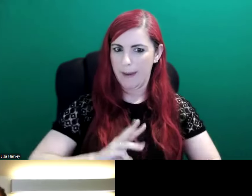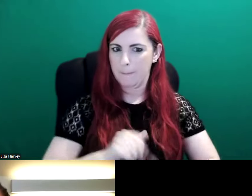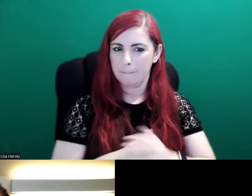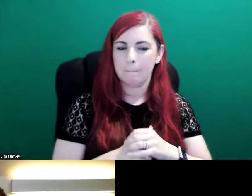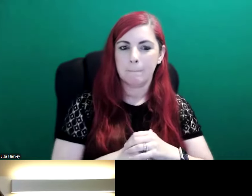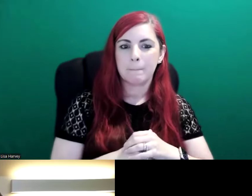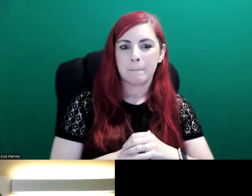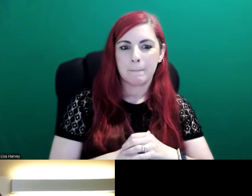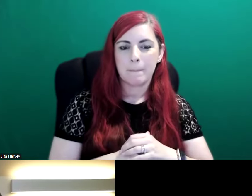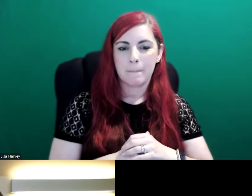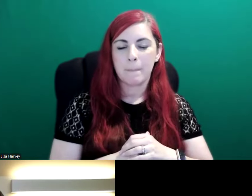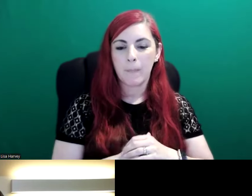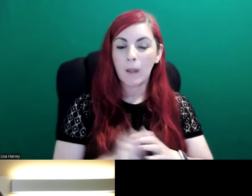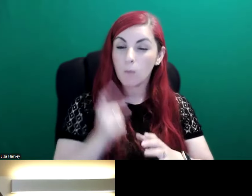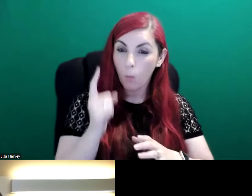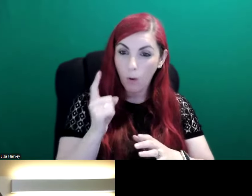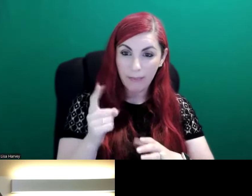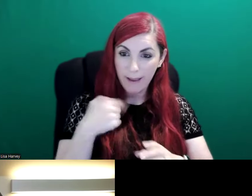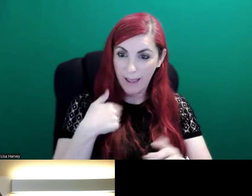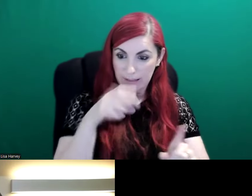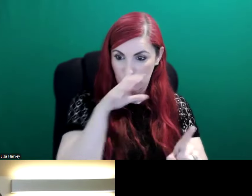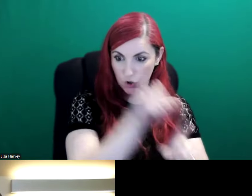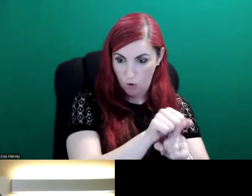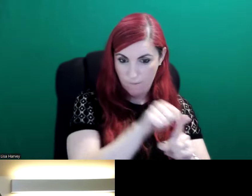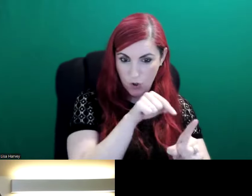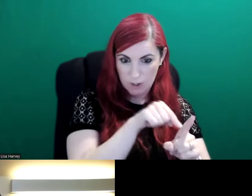Brendan Rooney: Well, one of the things I discovered, or I've known a certain amount